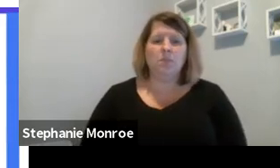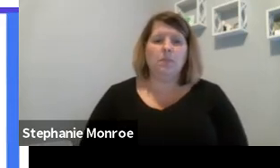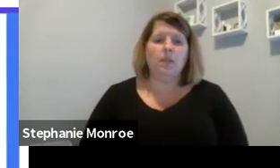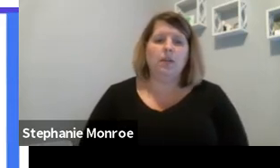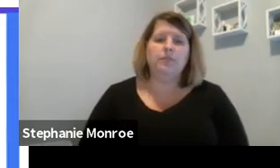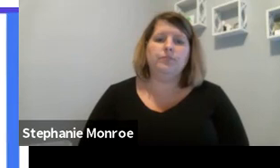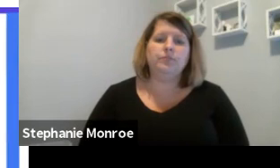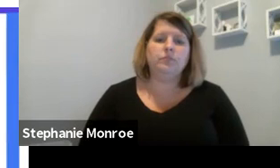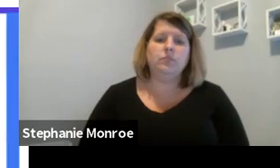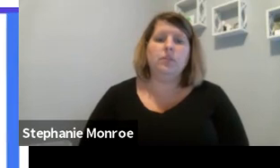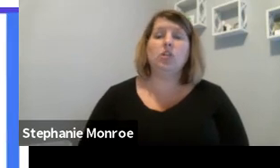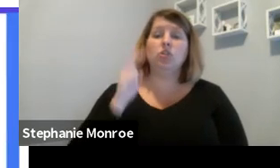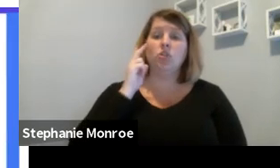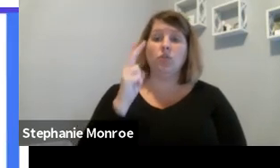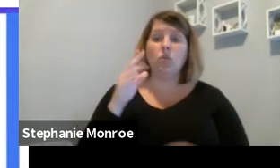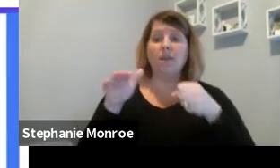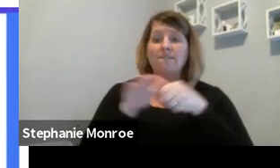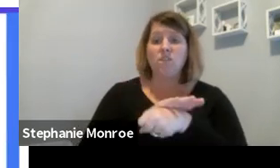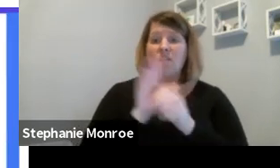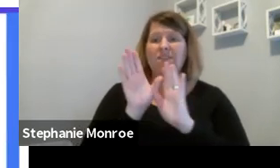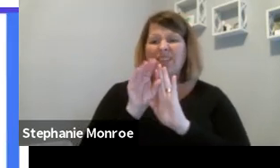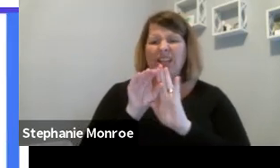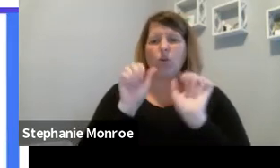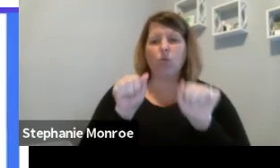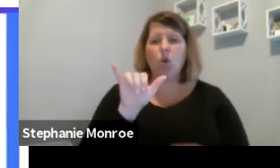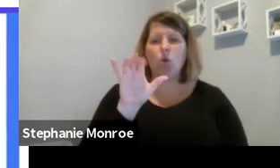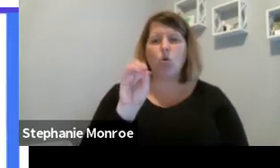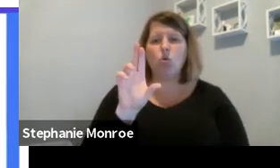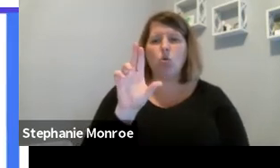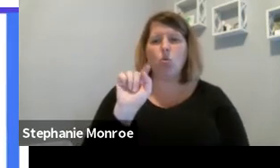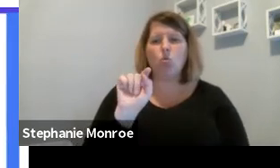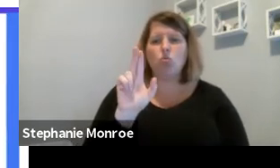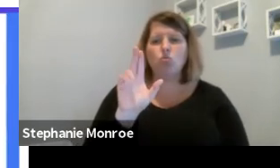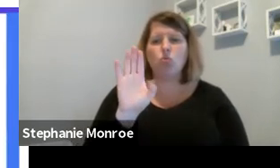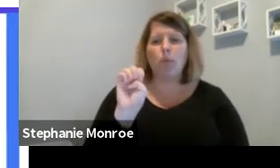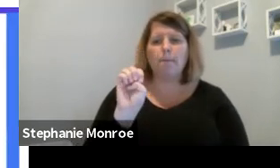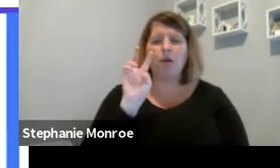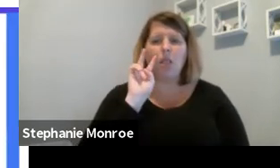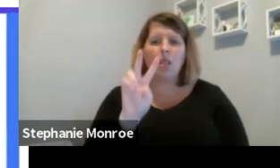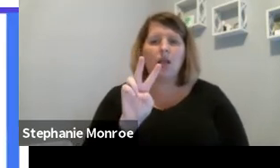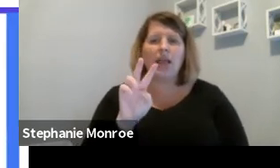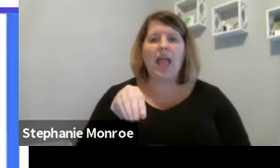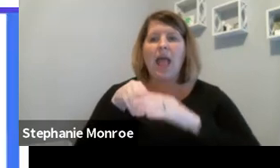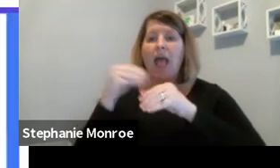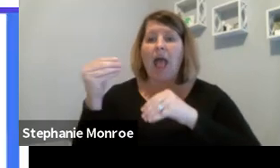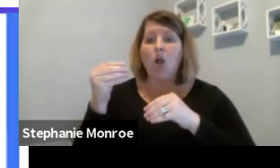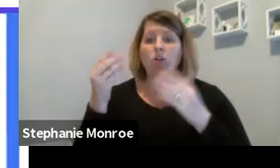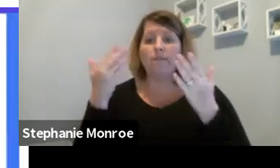To view the full-length video, go to YouTube and look it up. It's called Out of Darkness, Into Light,